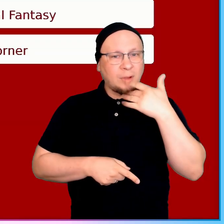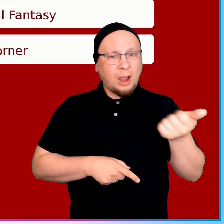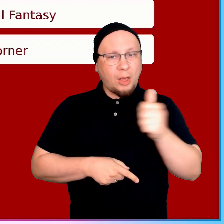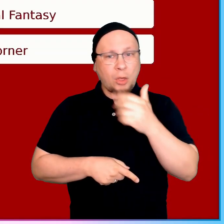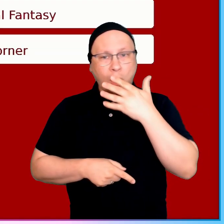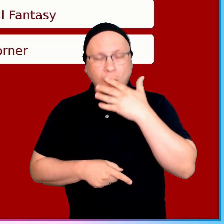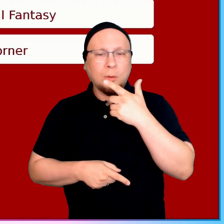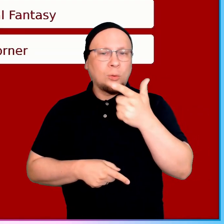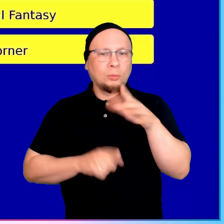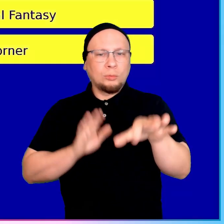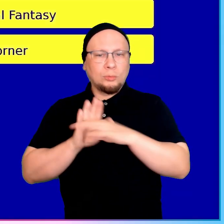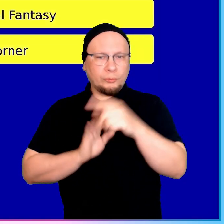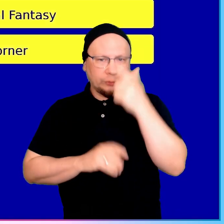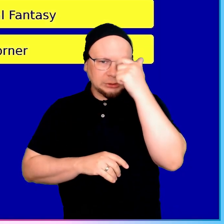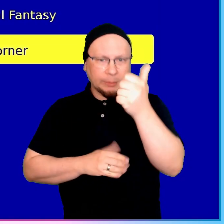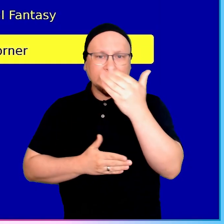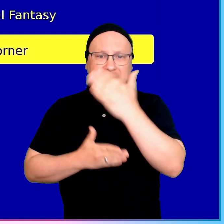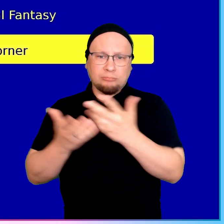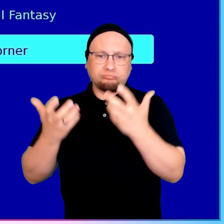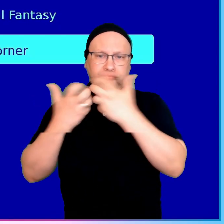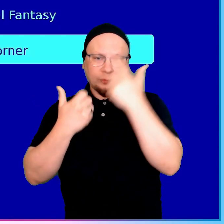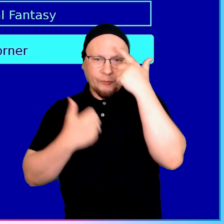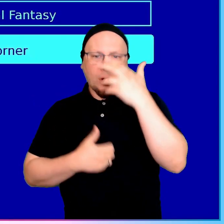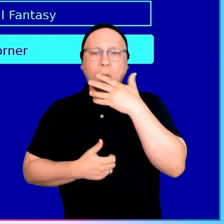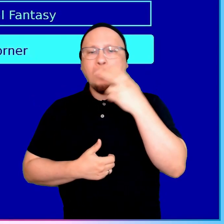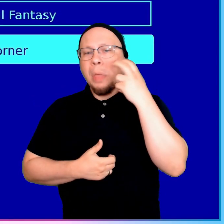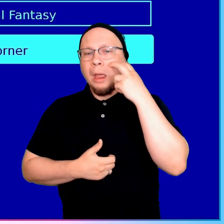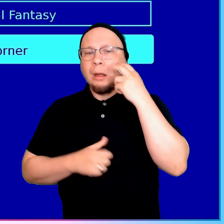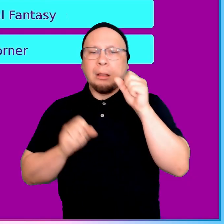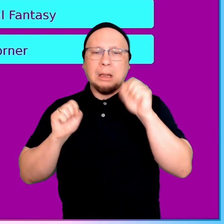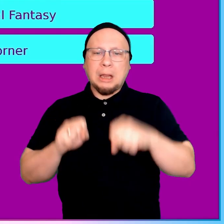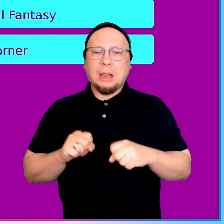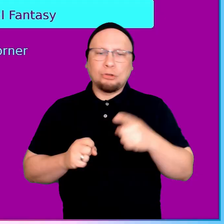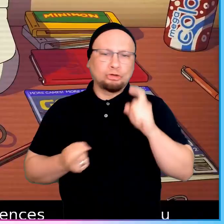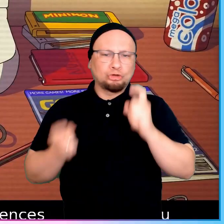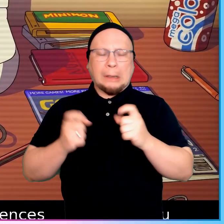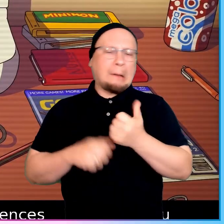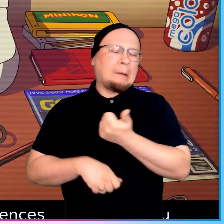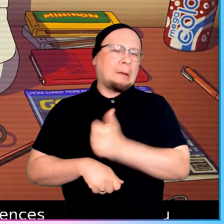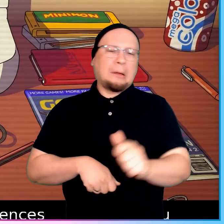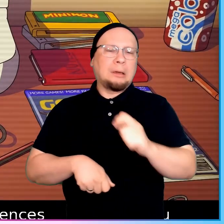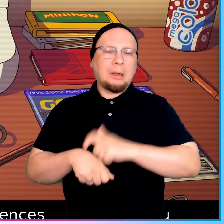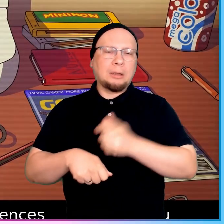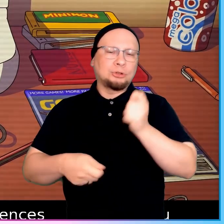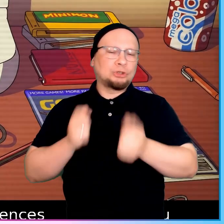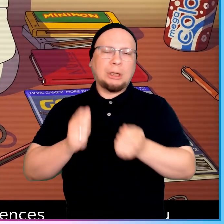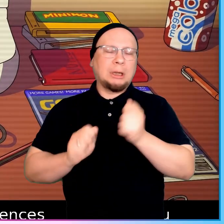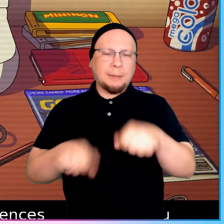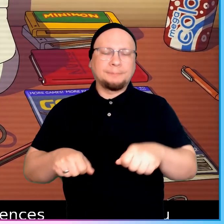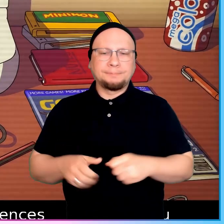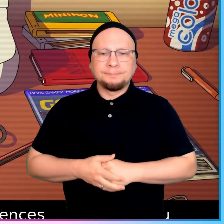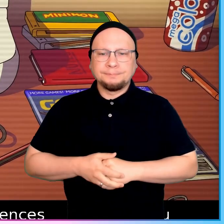some of which are color blind friendly, and these can be changed at any time. And on the pause menu, there is a tip button in